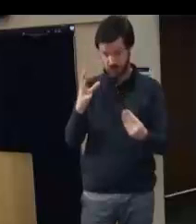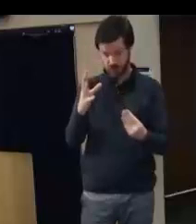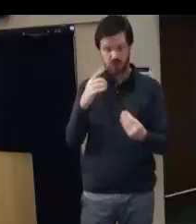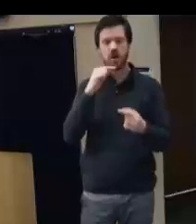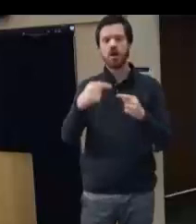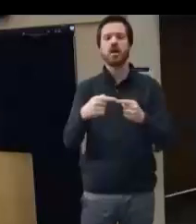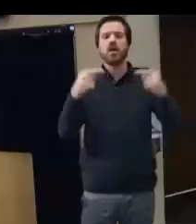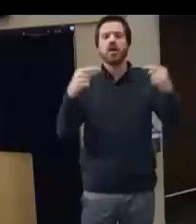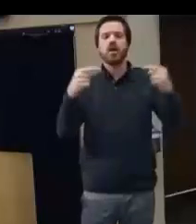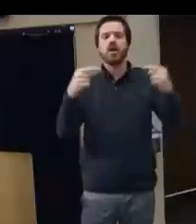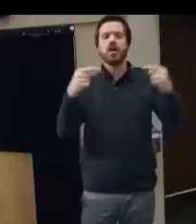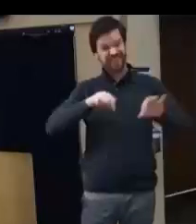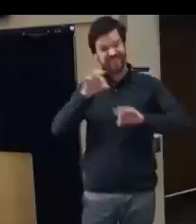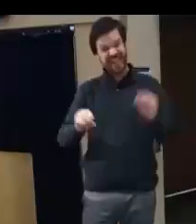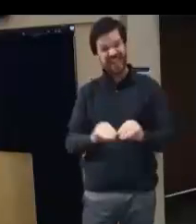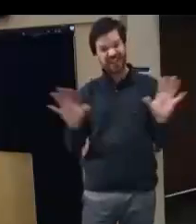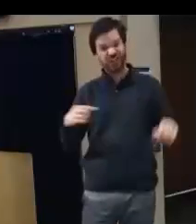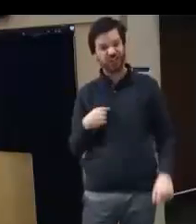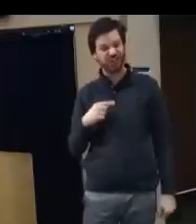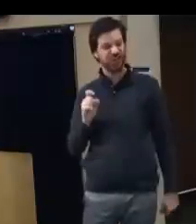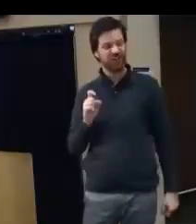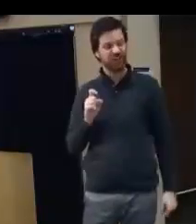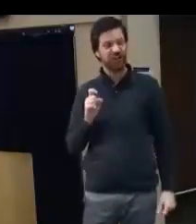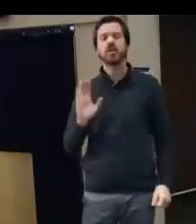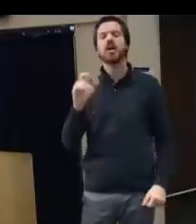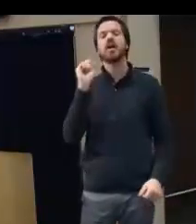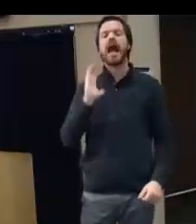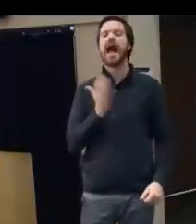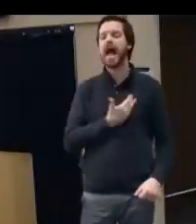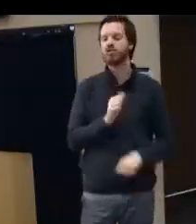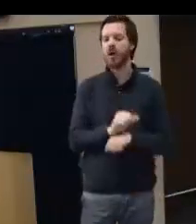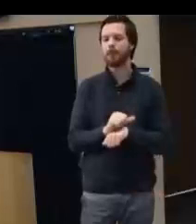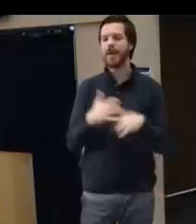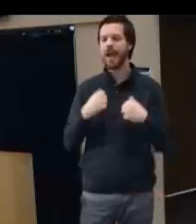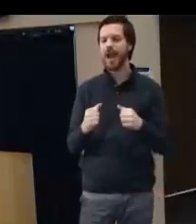am I exper am I explaining this clearly is our job as health professionals to explain things